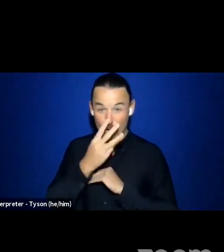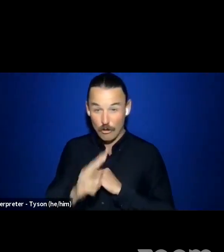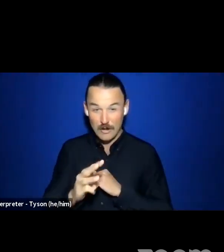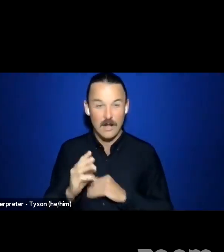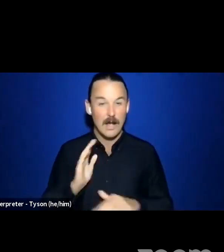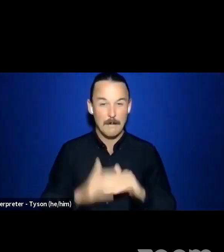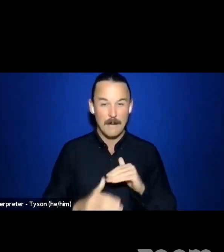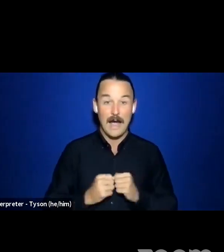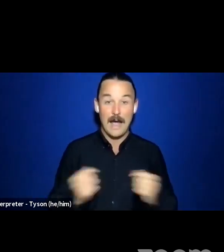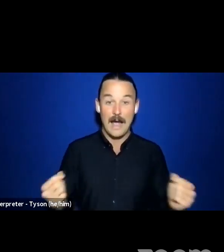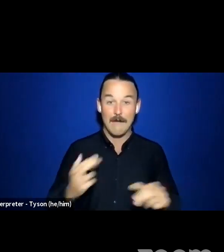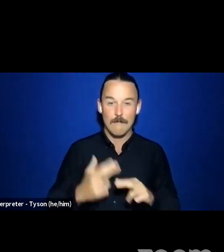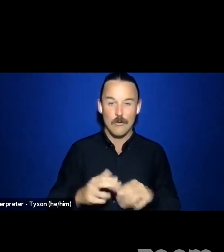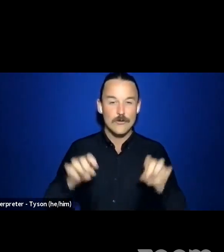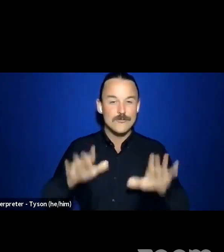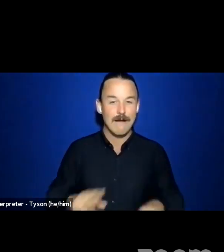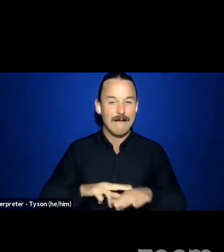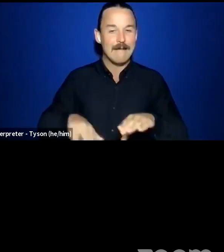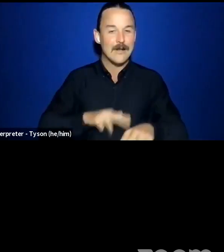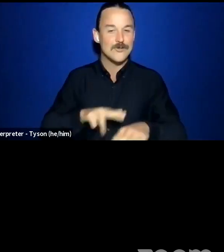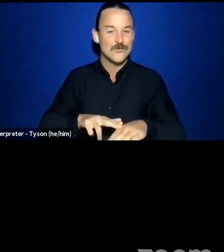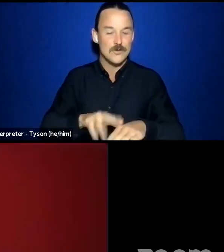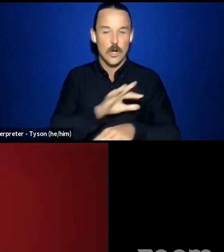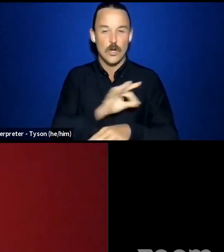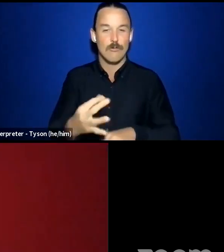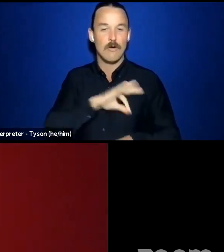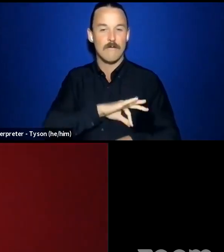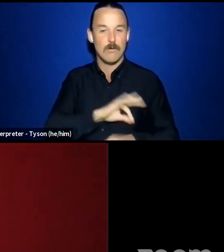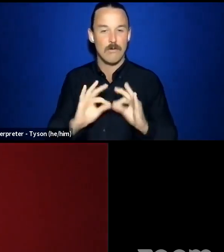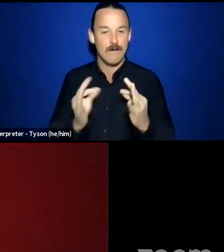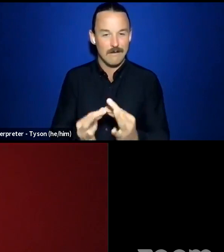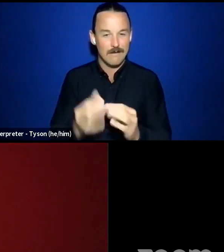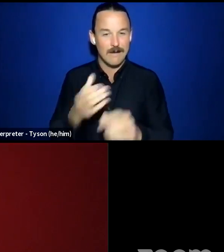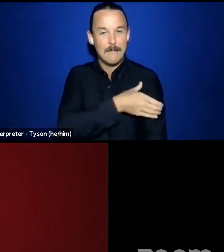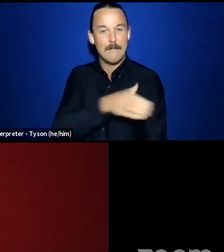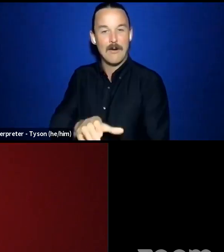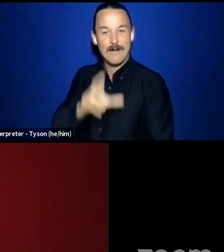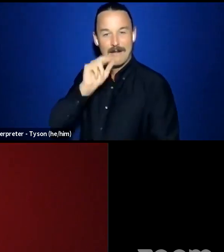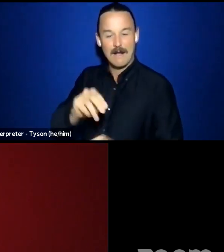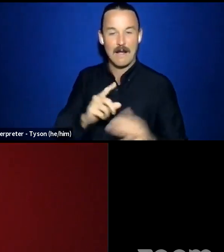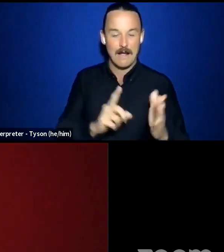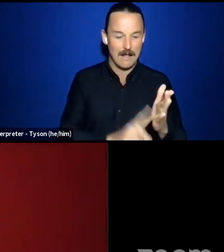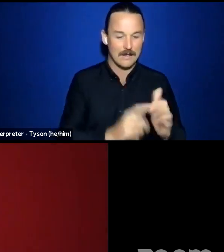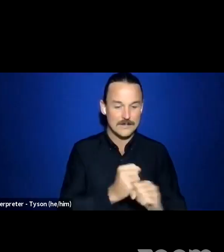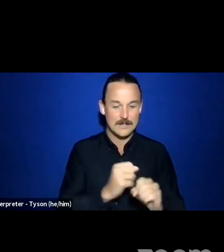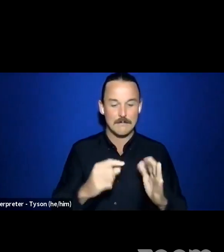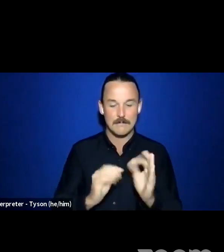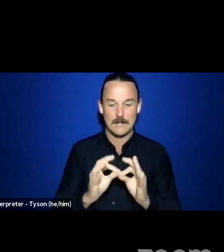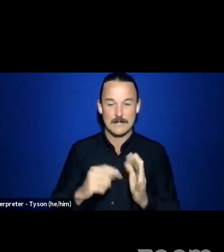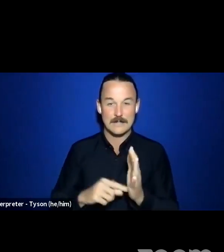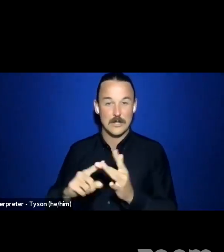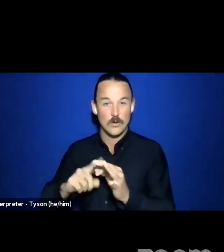pm 30 under 30 is brought to you 30 under 30 is brought to you by out for Australia. , and national not for profit organization empowering LGBT Q amp organization empowering LGBT Q a plus, young people to bring